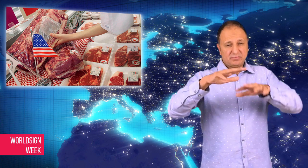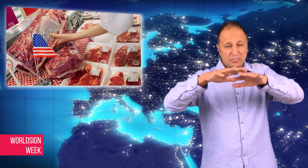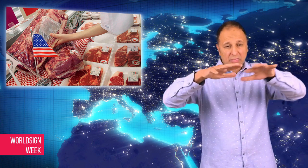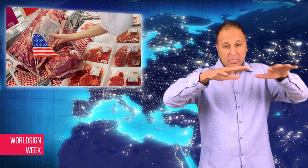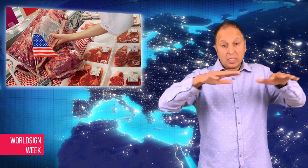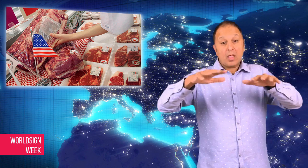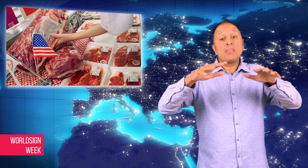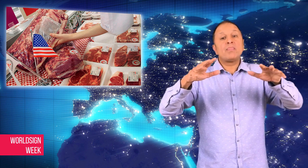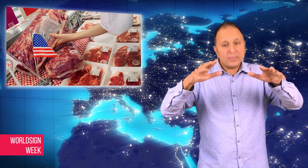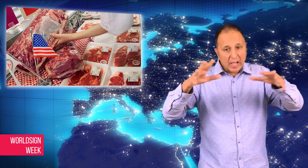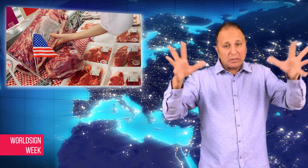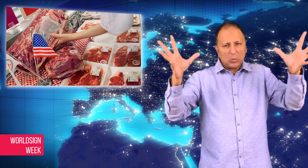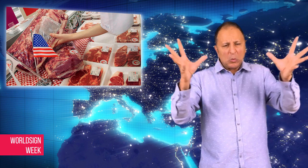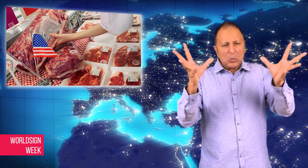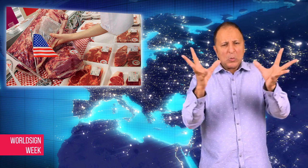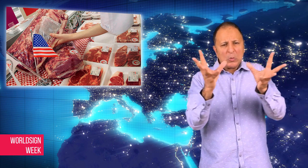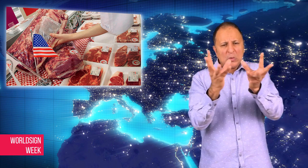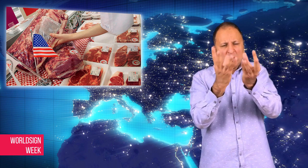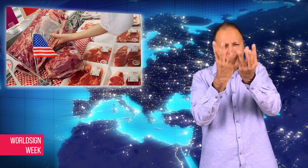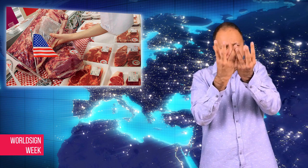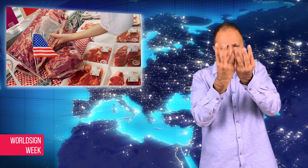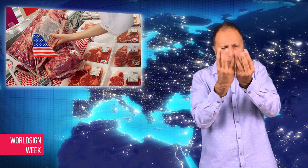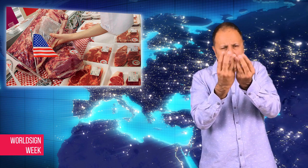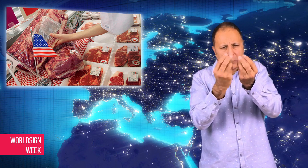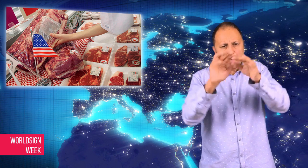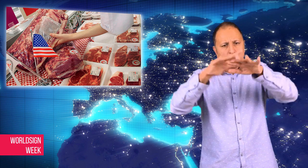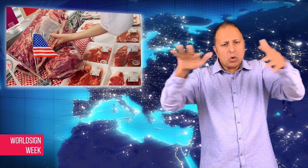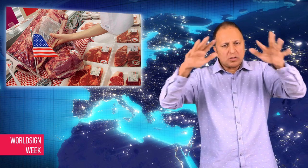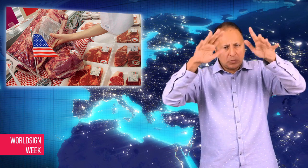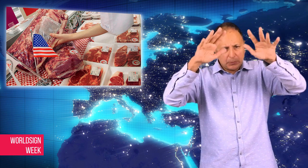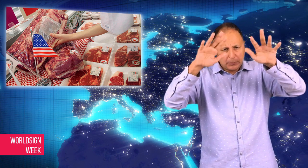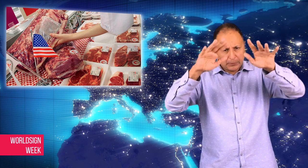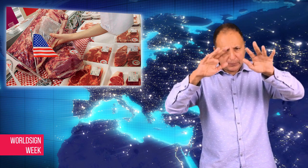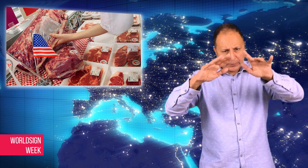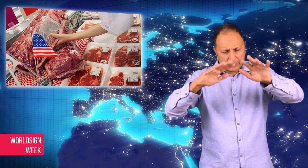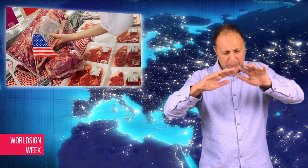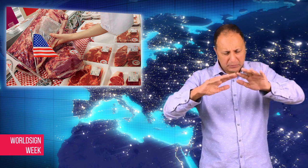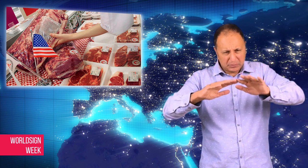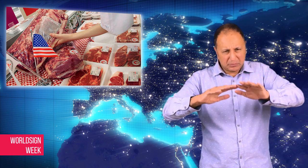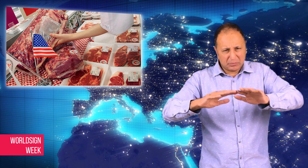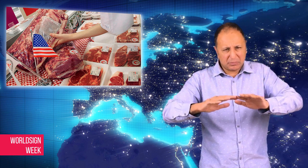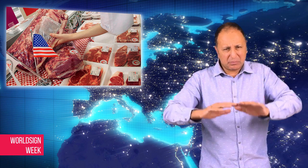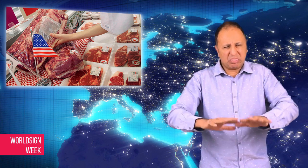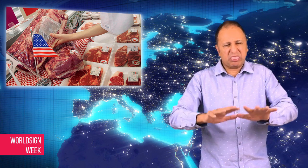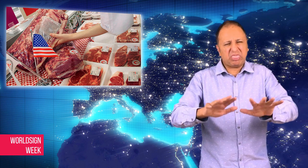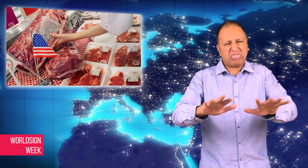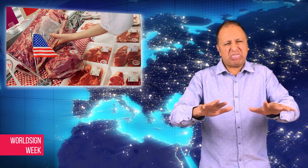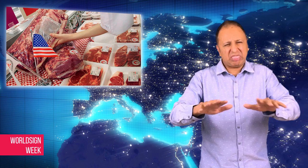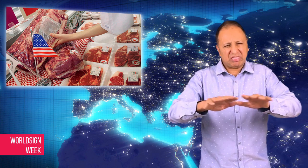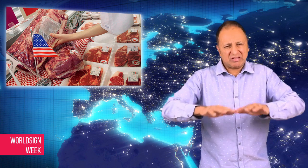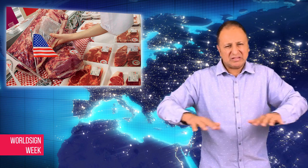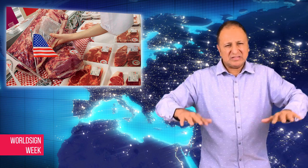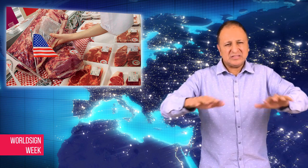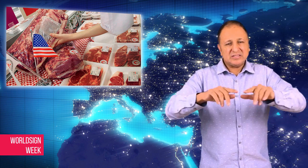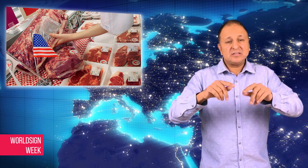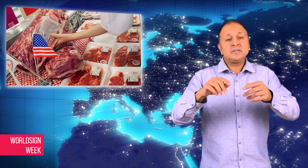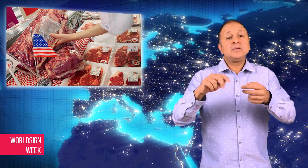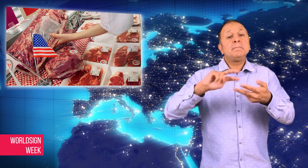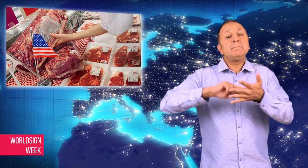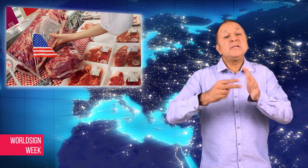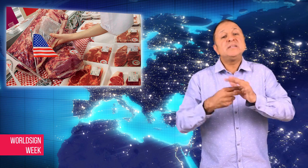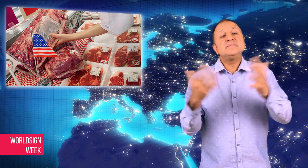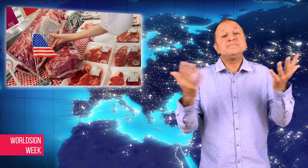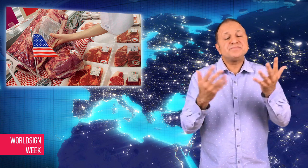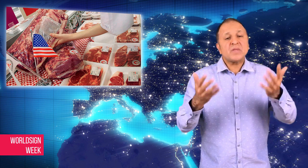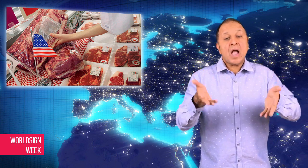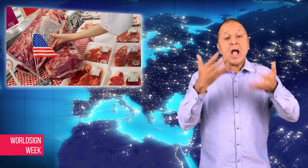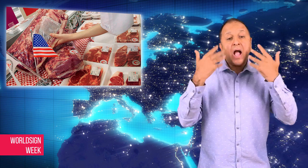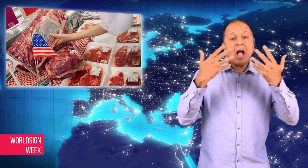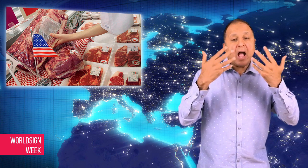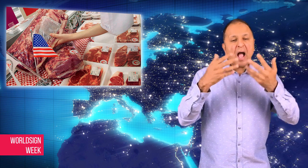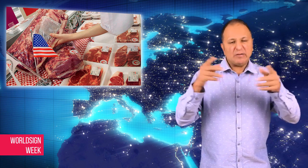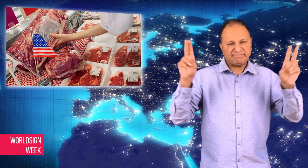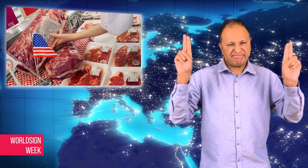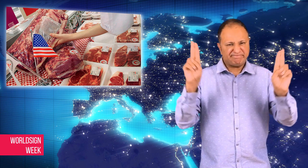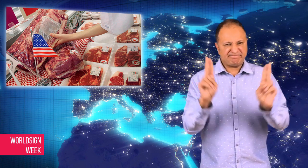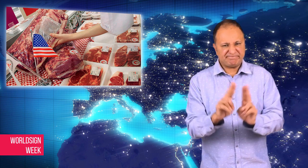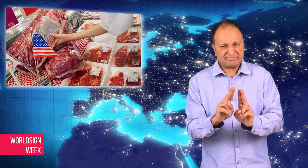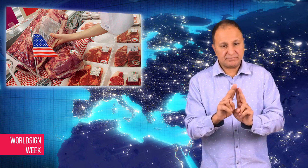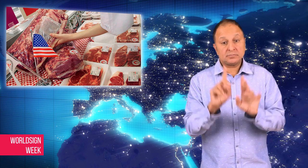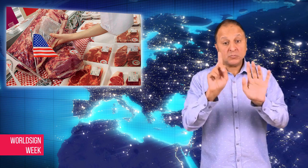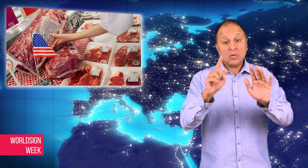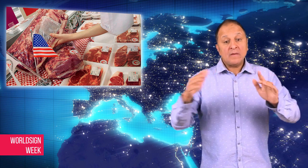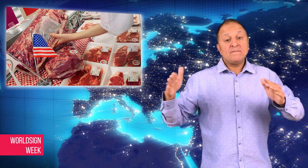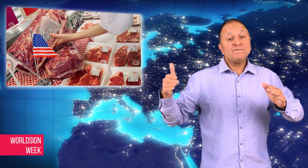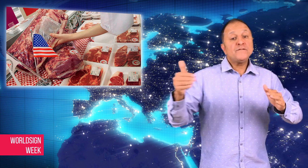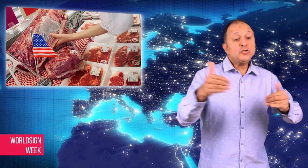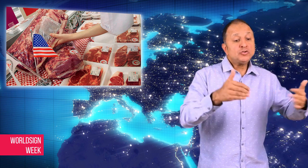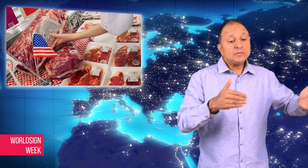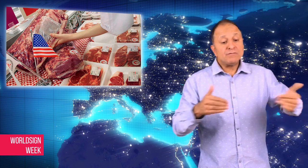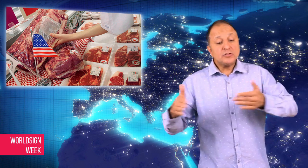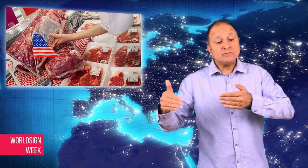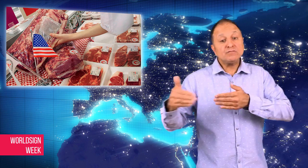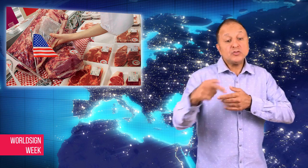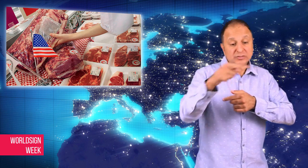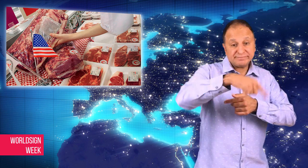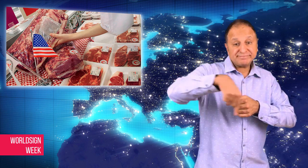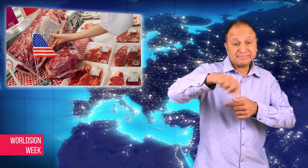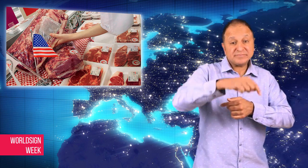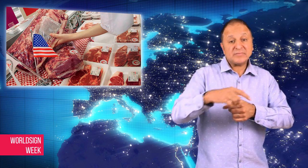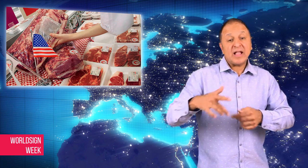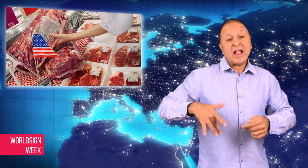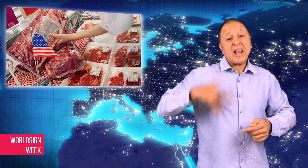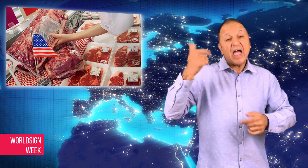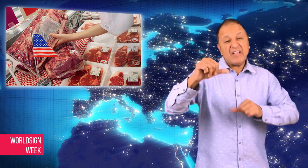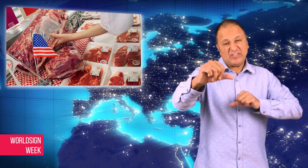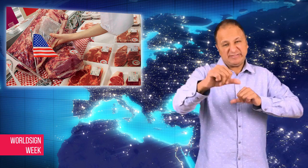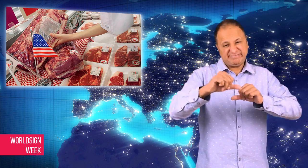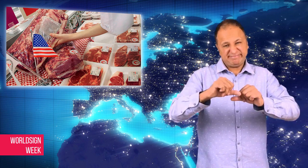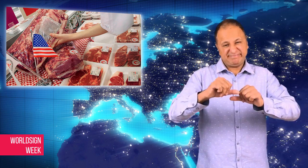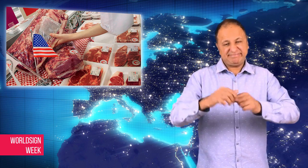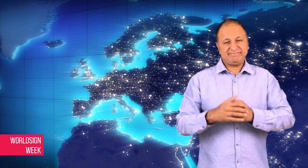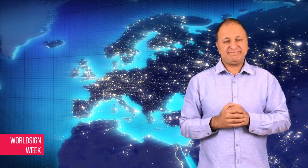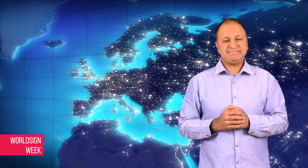and cutting off oxygen, reducing marine life.